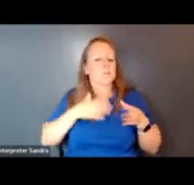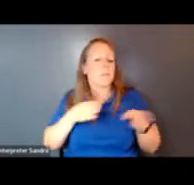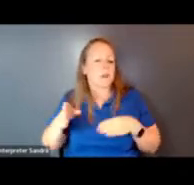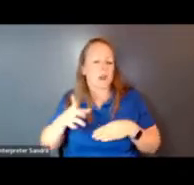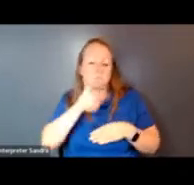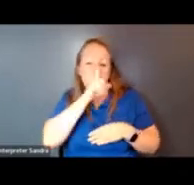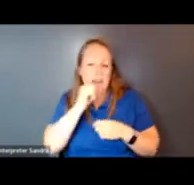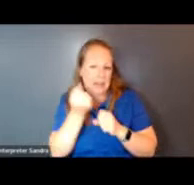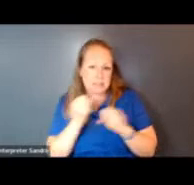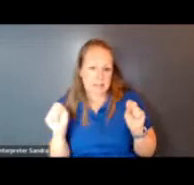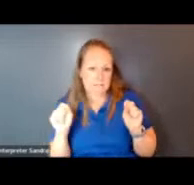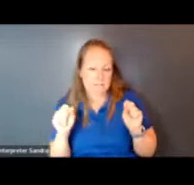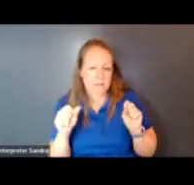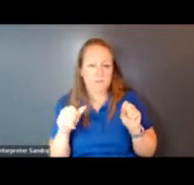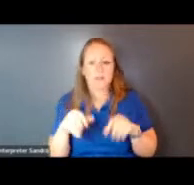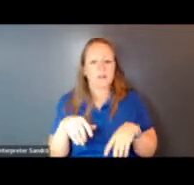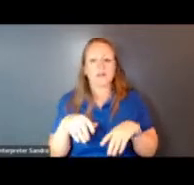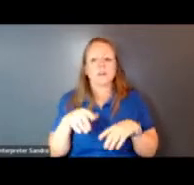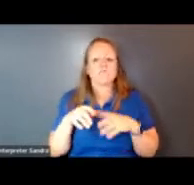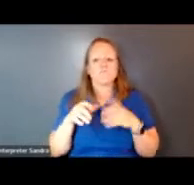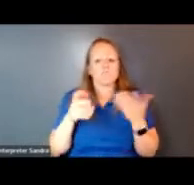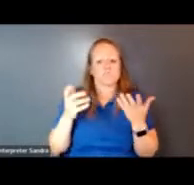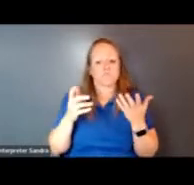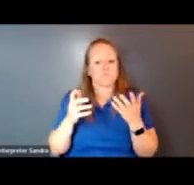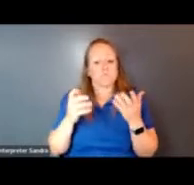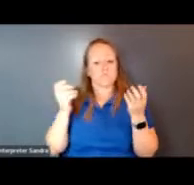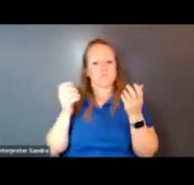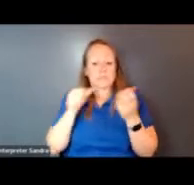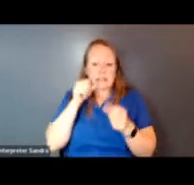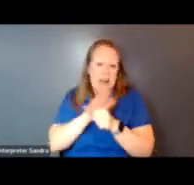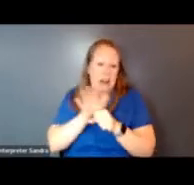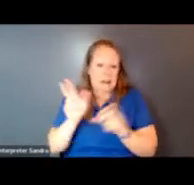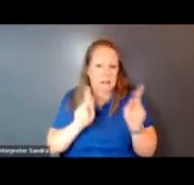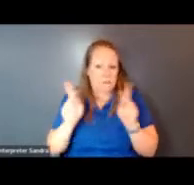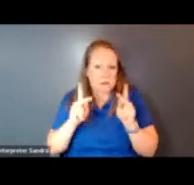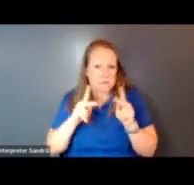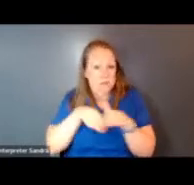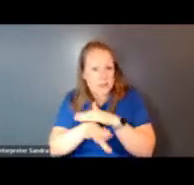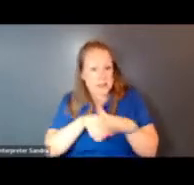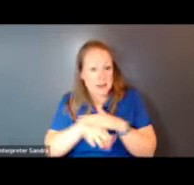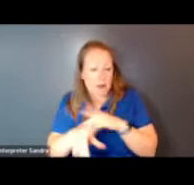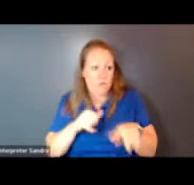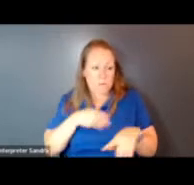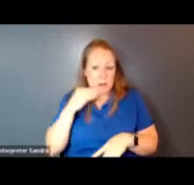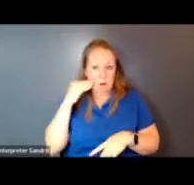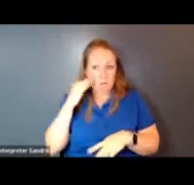enough caregivers coming in and out of my home. Right lady, that's the point. It's a pandemic, I wanted to reduce the